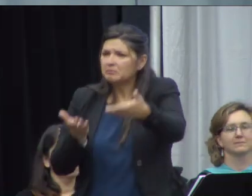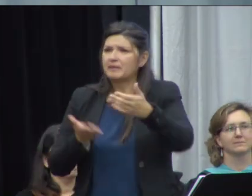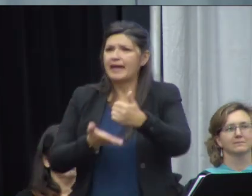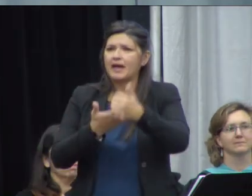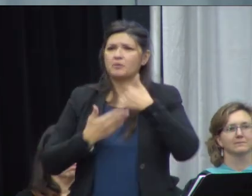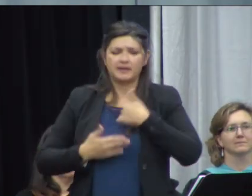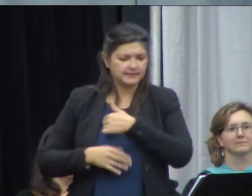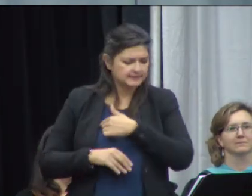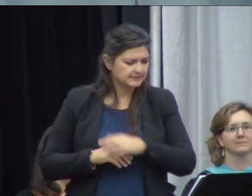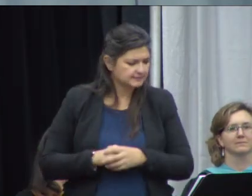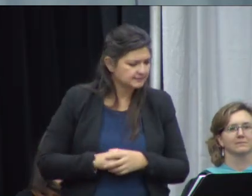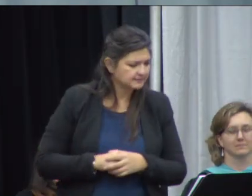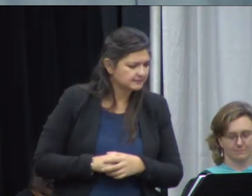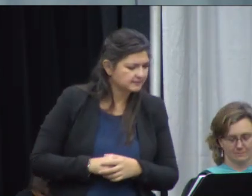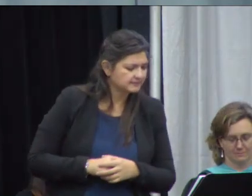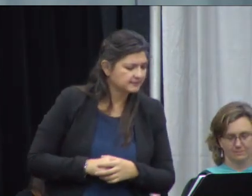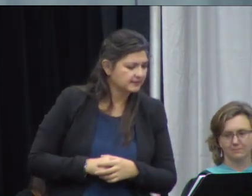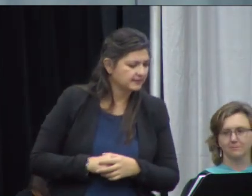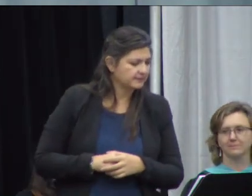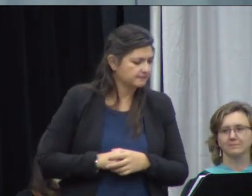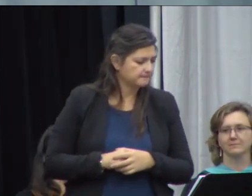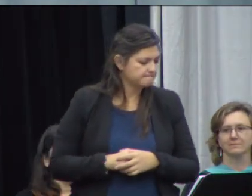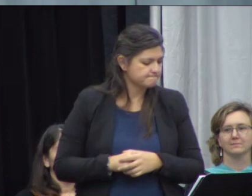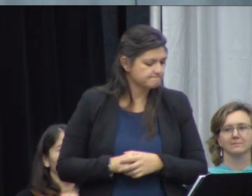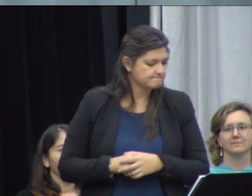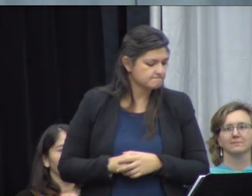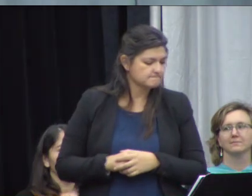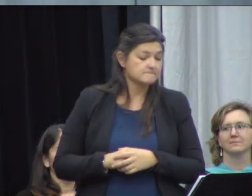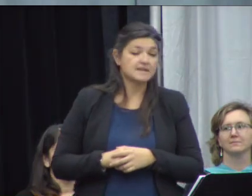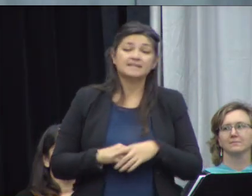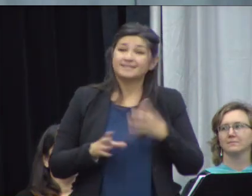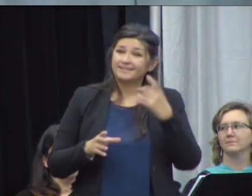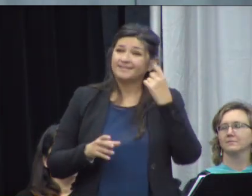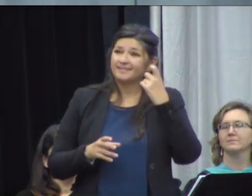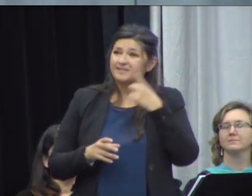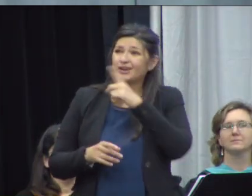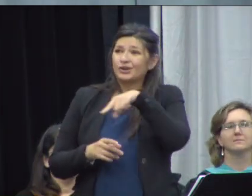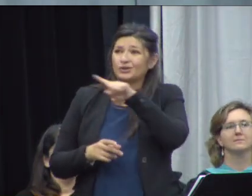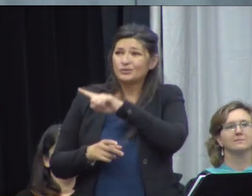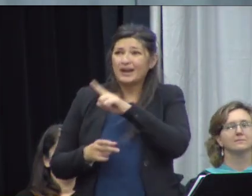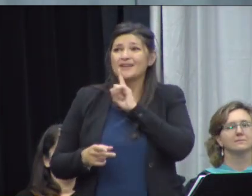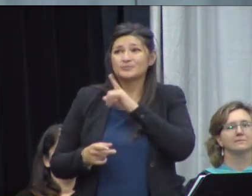for all of the rides they have given us. In all seriousness, thank you for helping us get to this point in our lives,